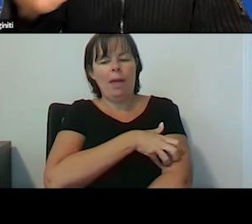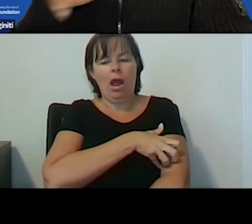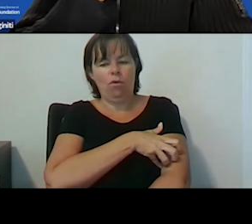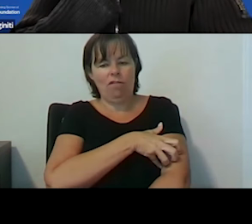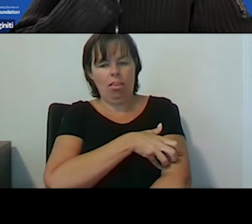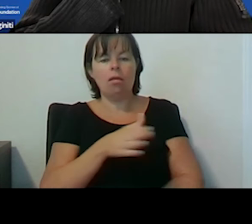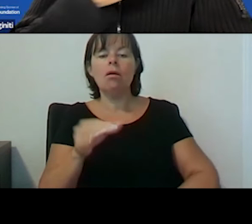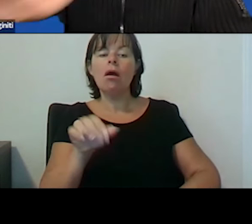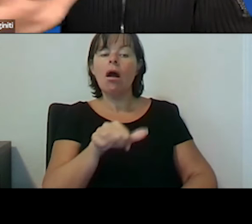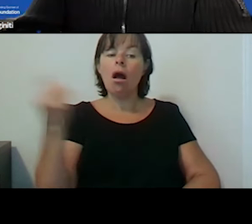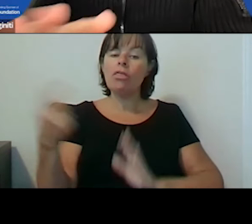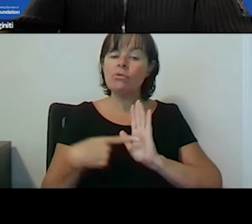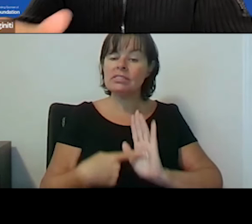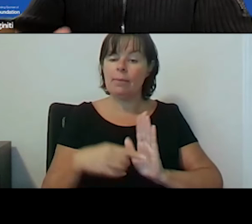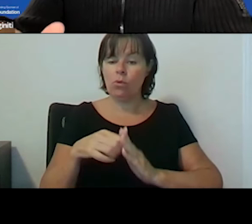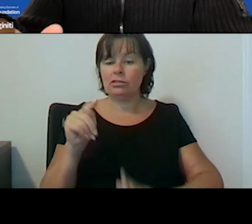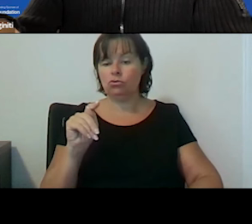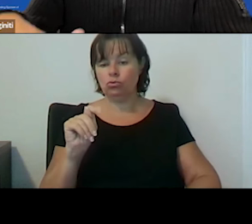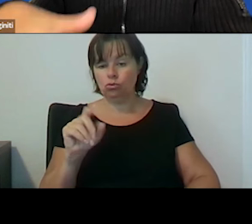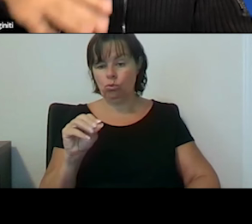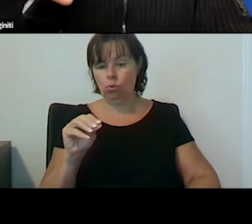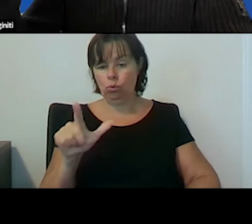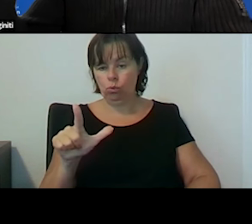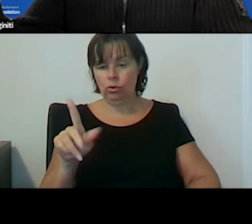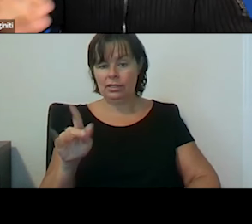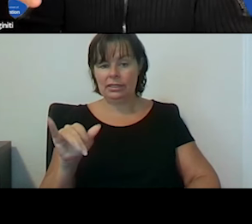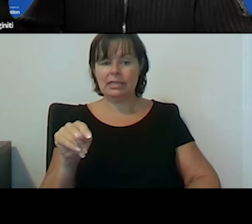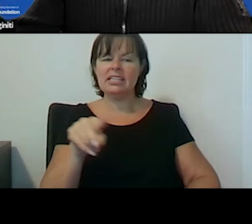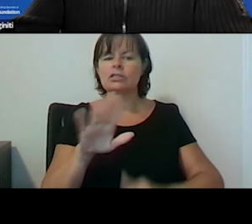of the toolkit especially in Figma this is all Figma now because Figma has these great features